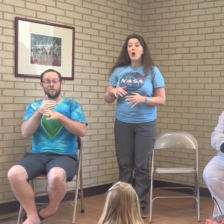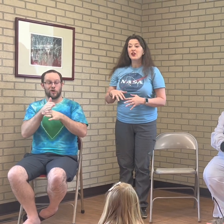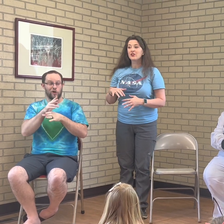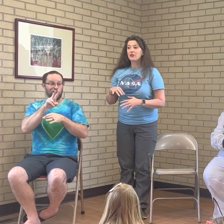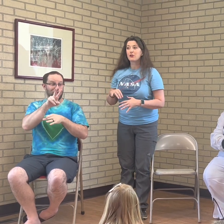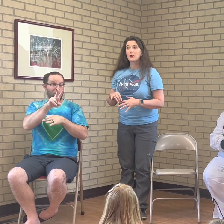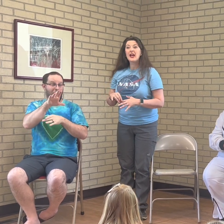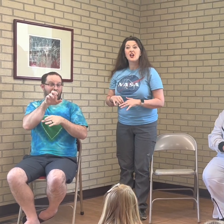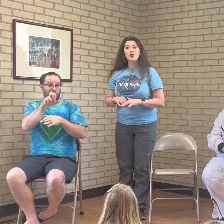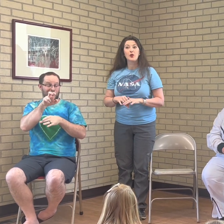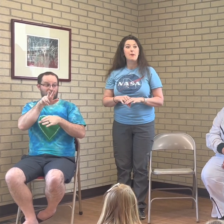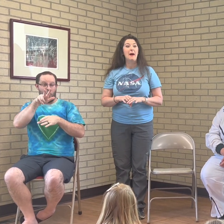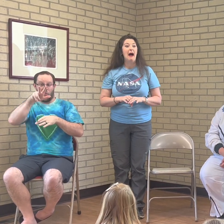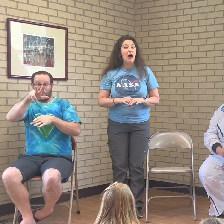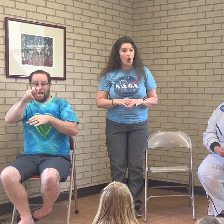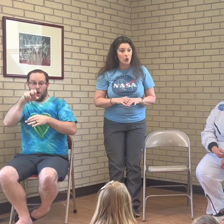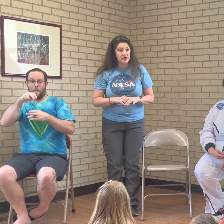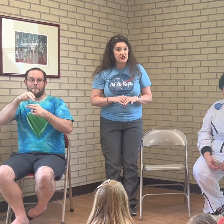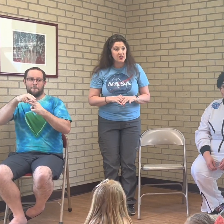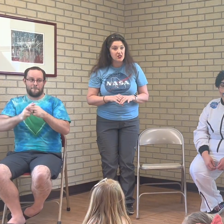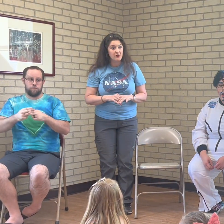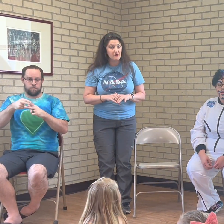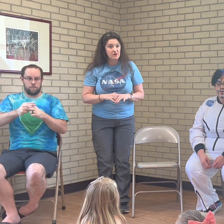200 and 300 pounds.